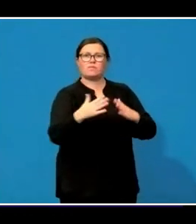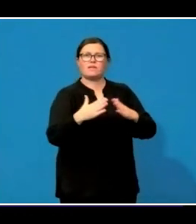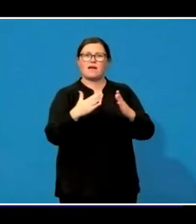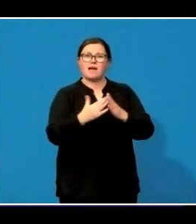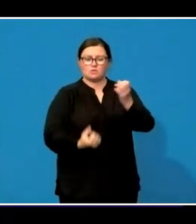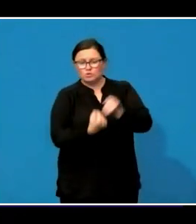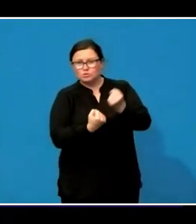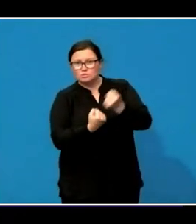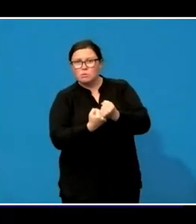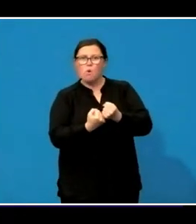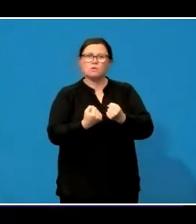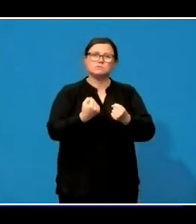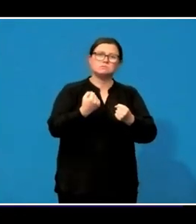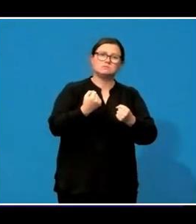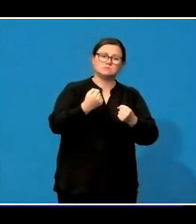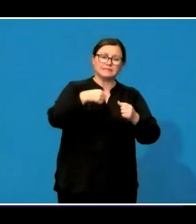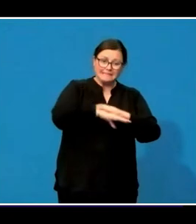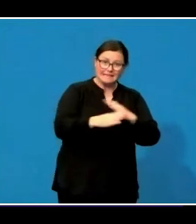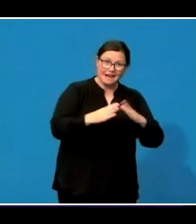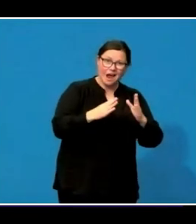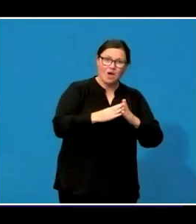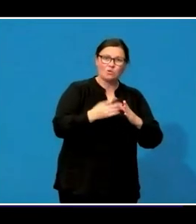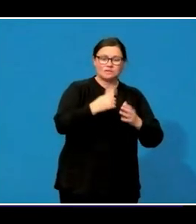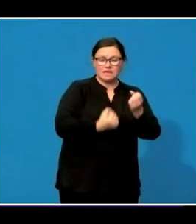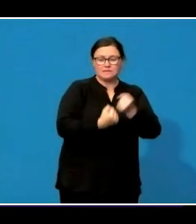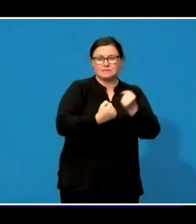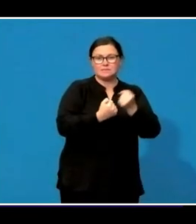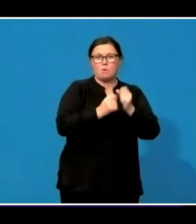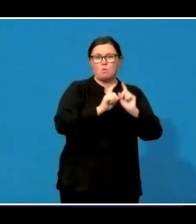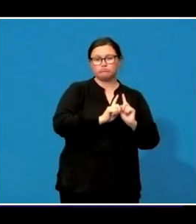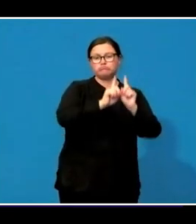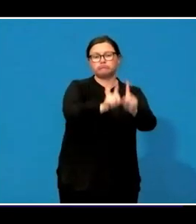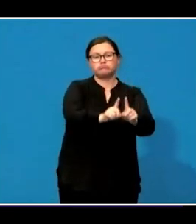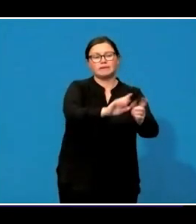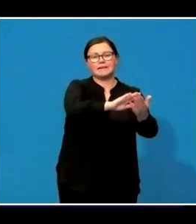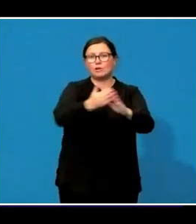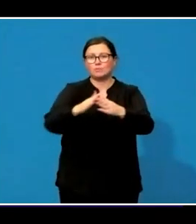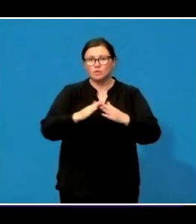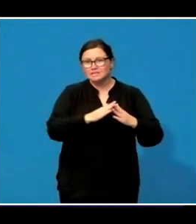the community and his peers and go to school, do all of the things that another, you know, young man could be doing.